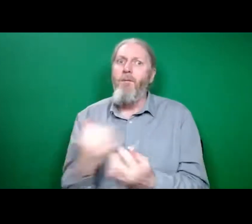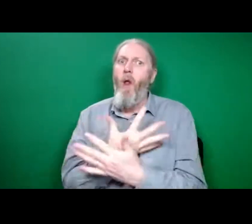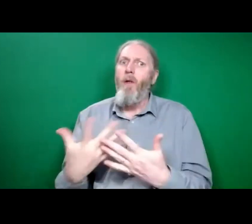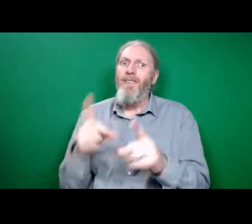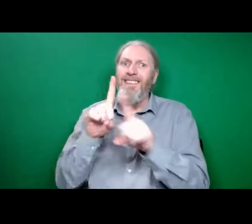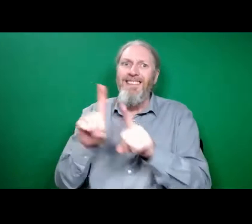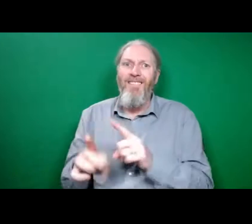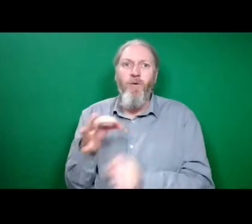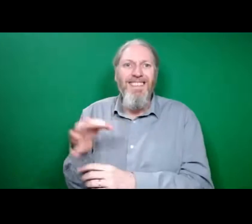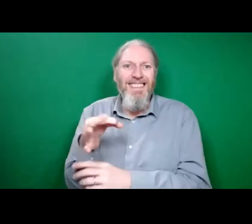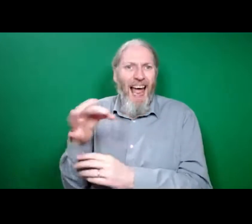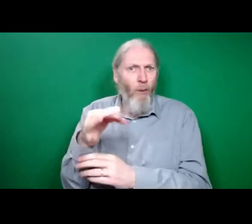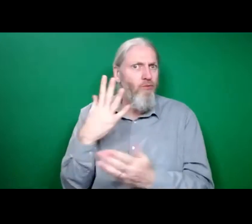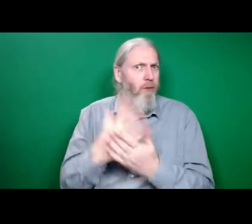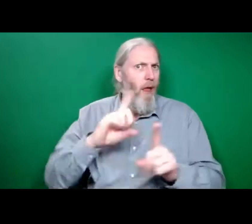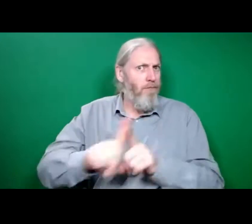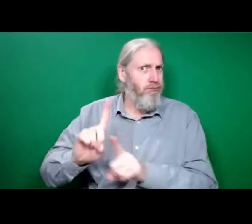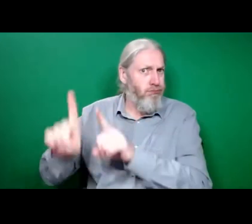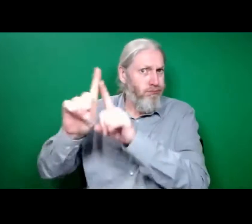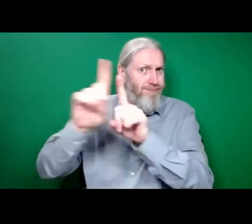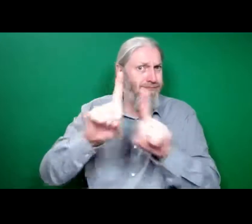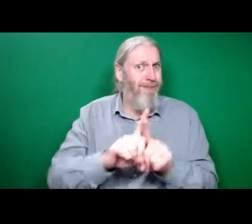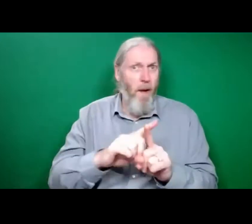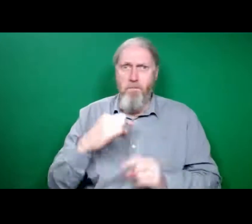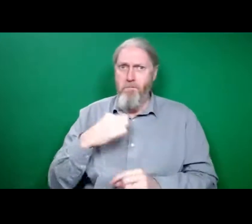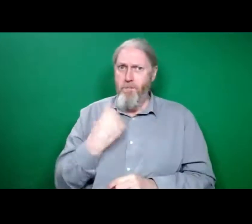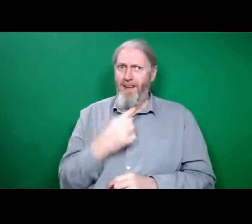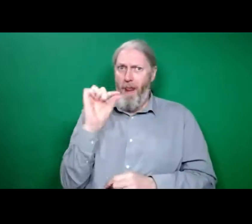Renaissance showed that the culture on high streets